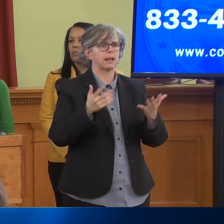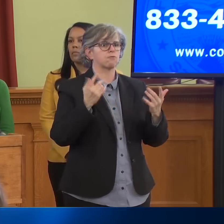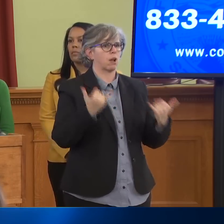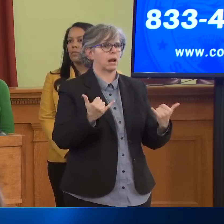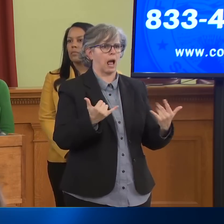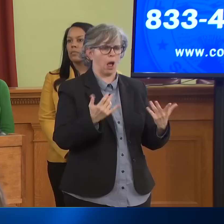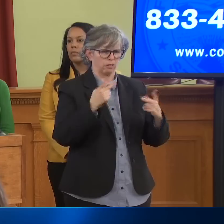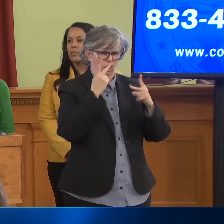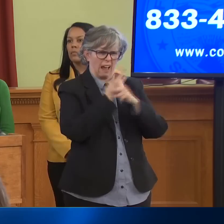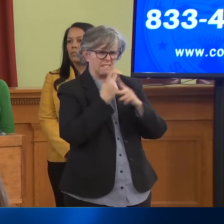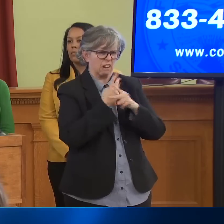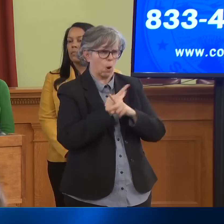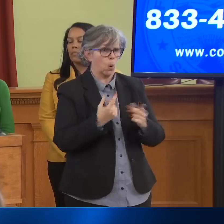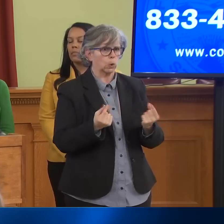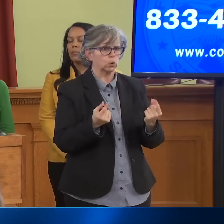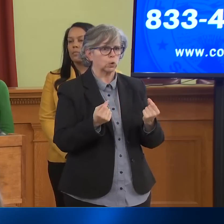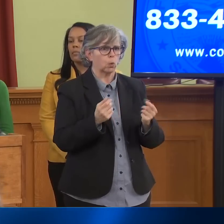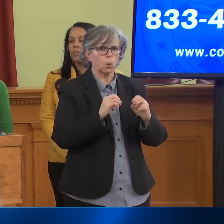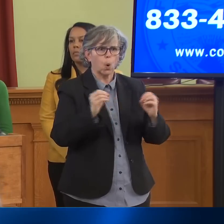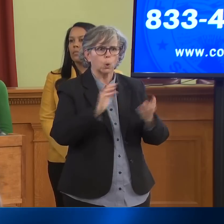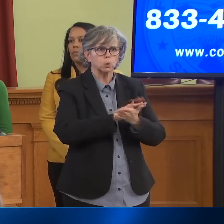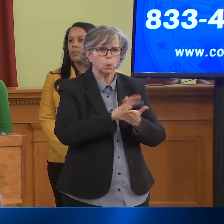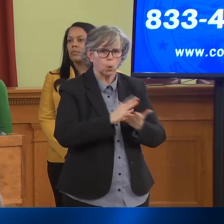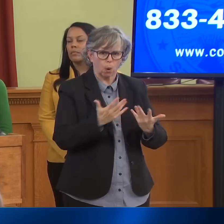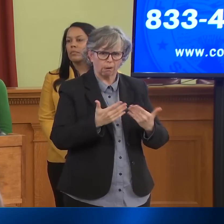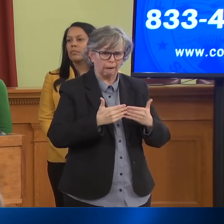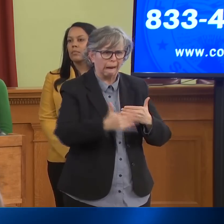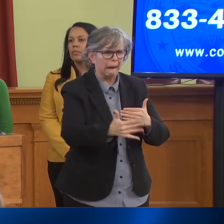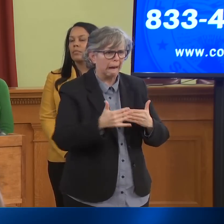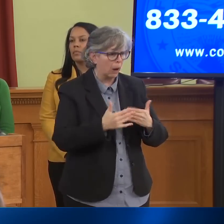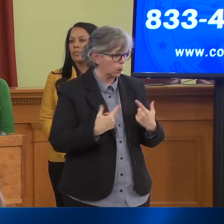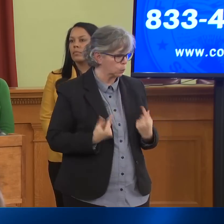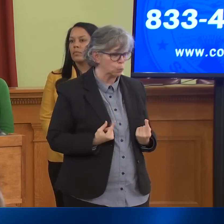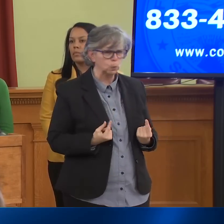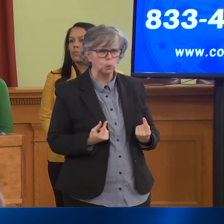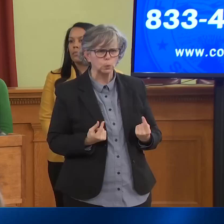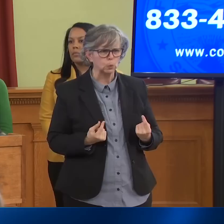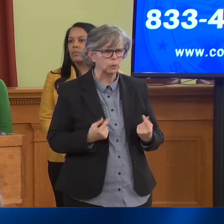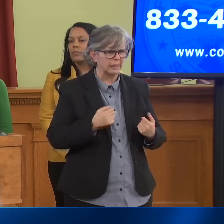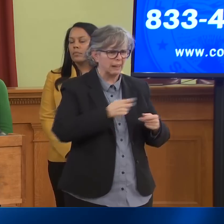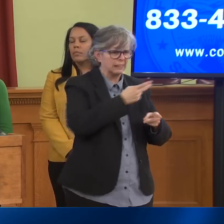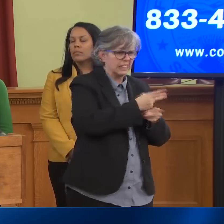CRITICAL CARE PERSON IN OUR WORLD, THAT IS TRYING TO FIGURE